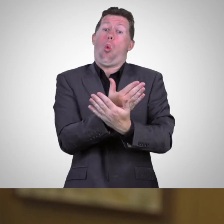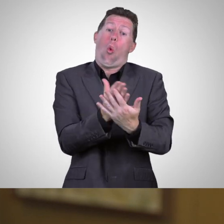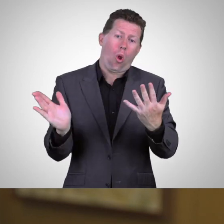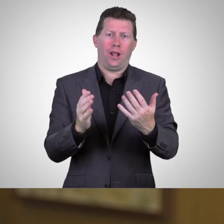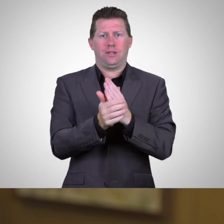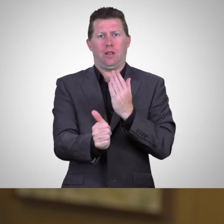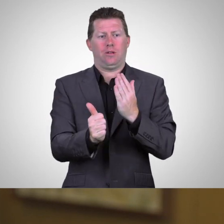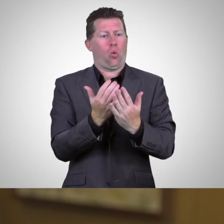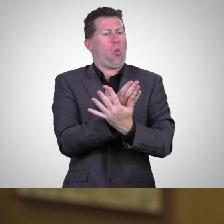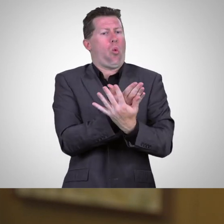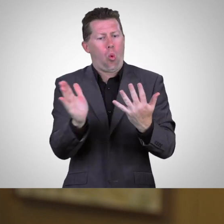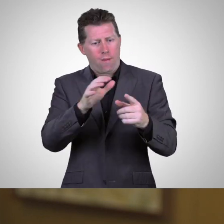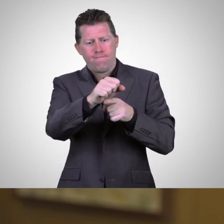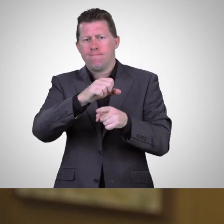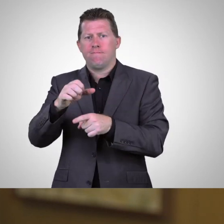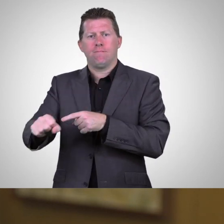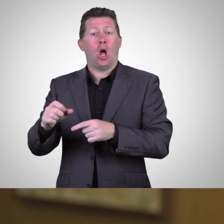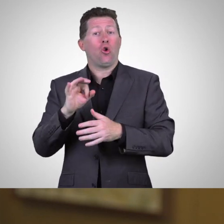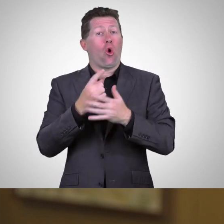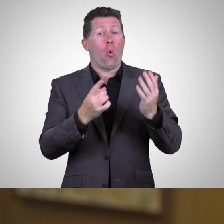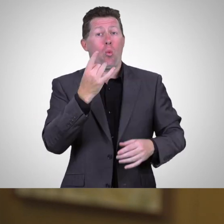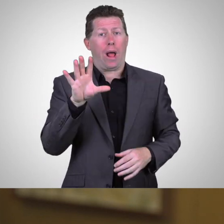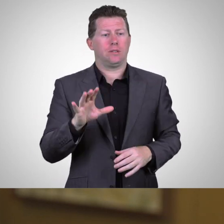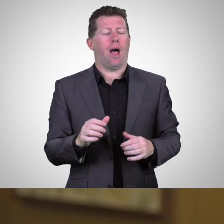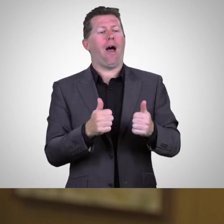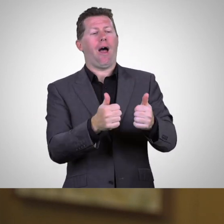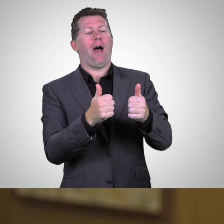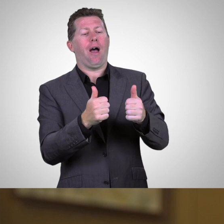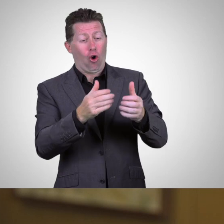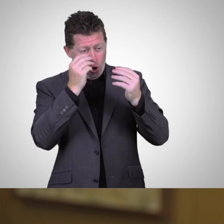are important are assessed at some point, and not just once but also that if students